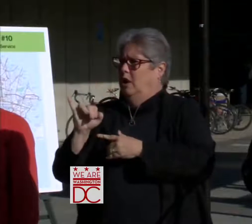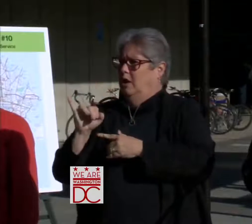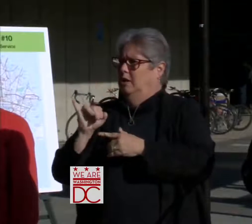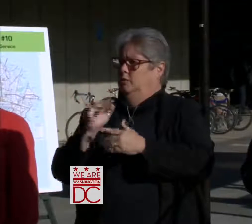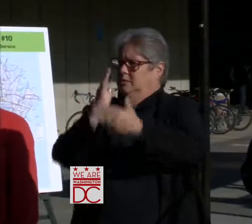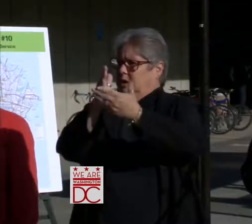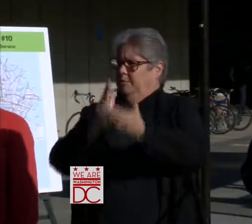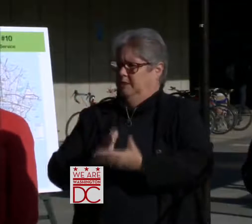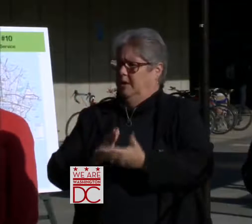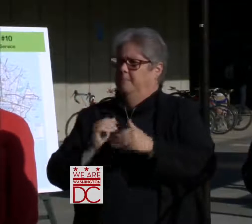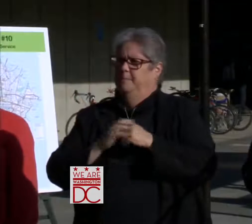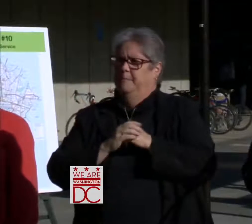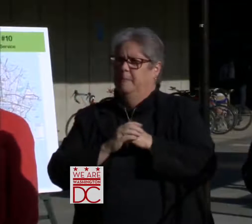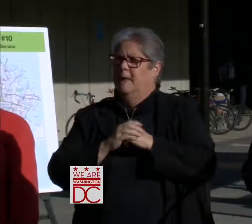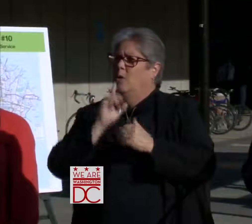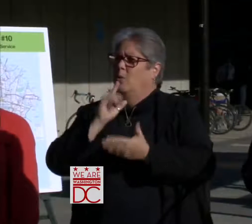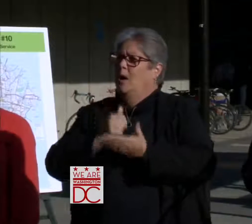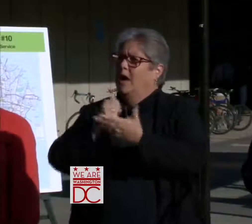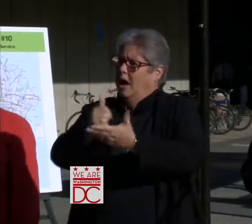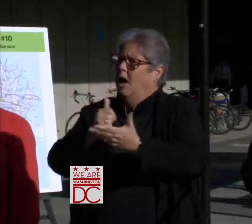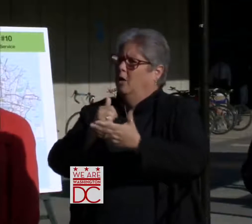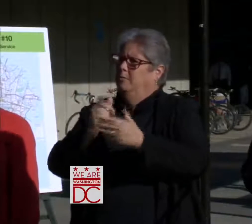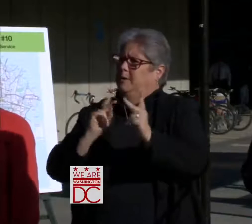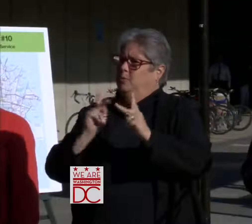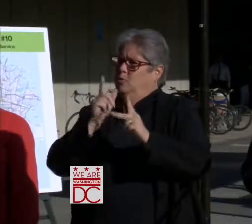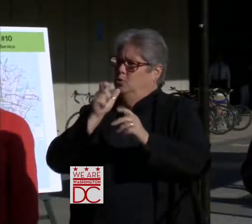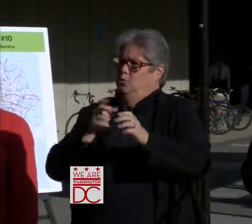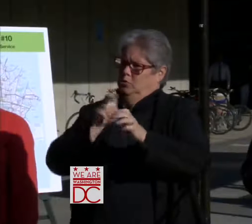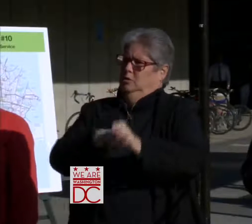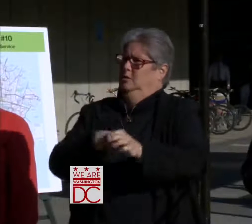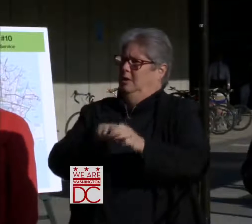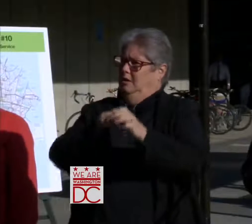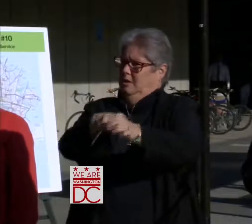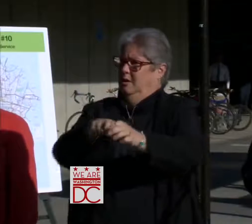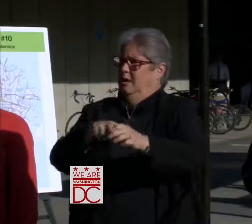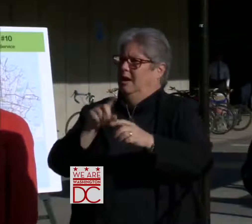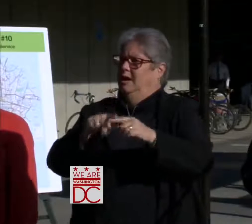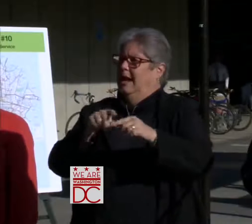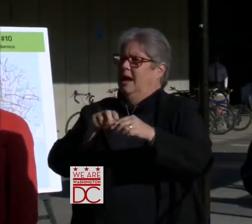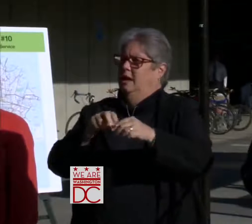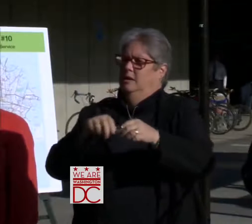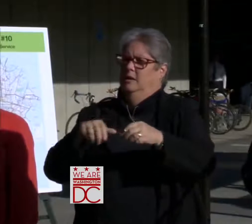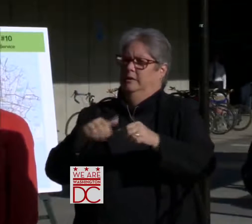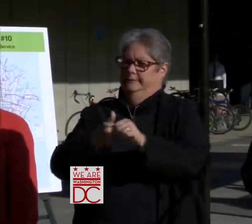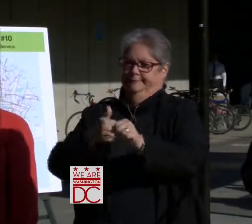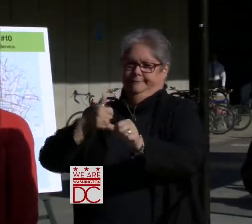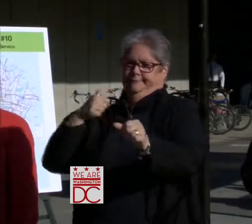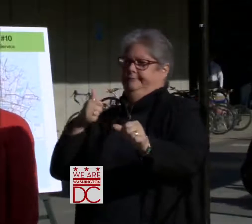IT WILL HELP THE RIDERS CONNECTING TO THE RAIL SYSTEM AND IT CANNOT BACKFILL MOVING ALL OF THE TRAFFIC THAT NORMALLY